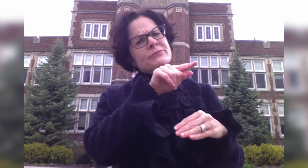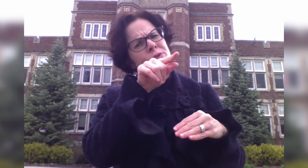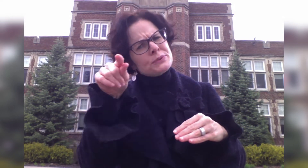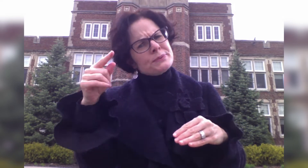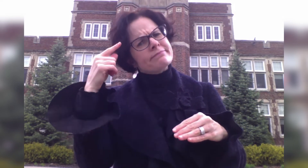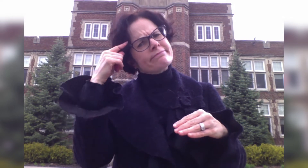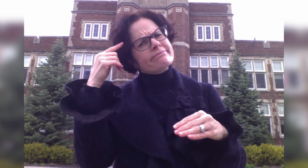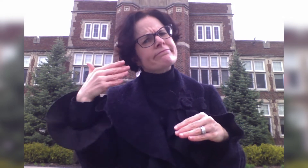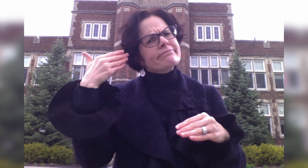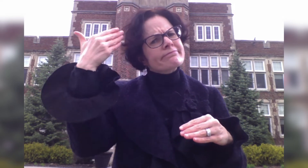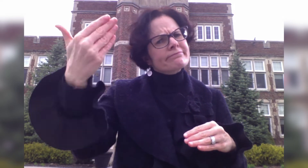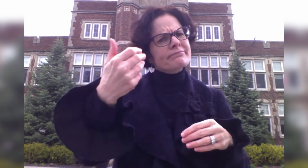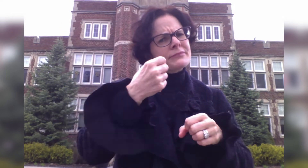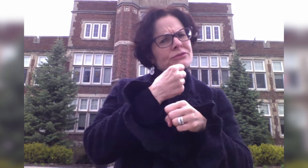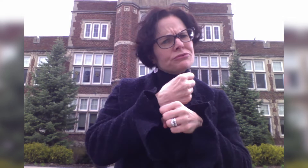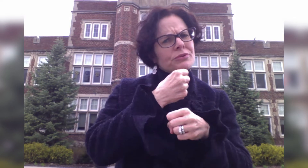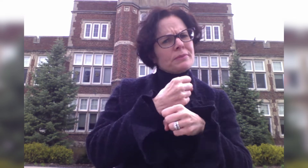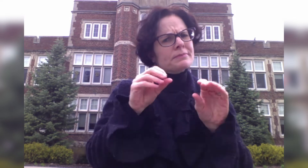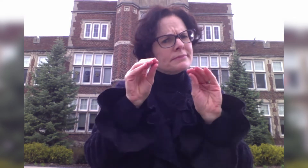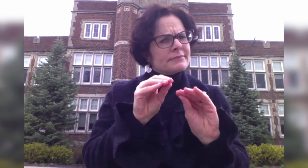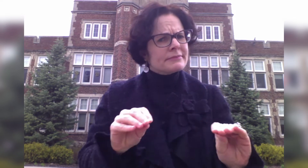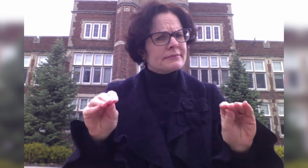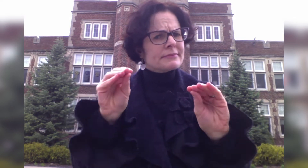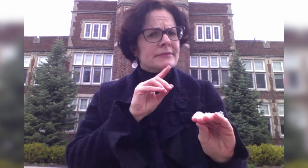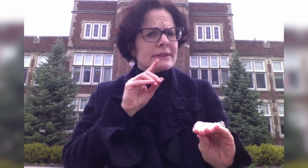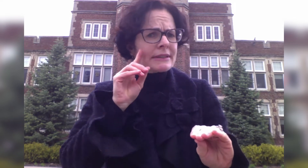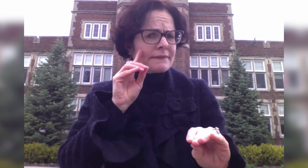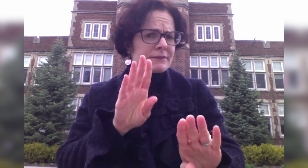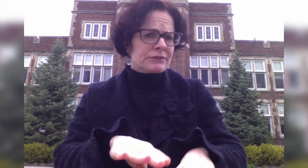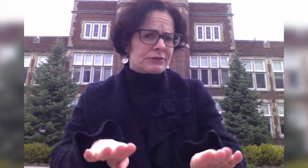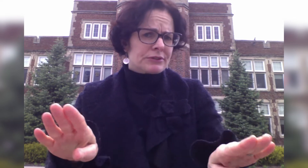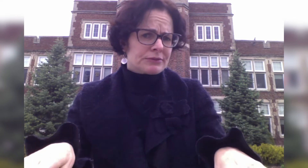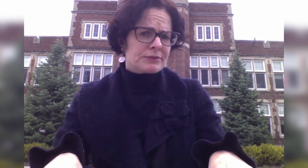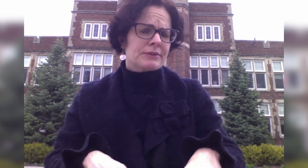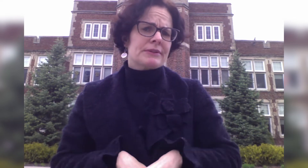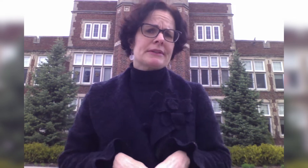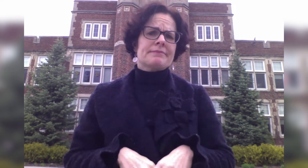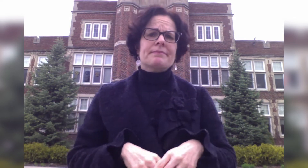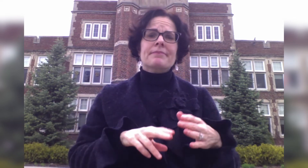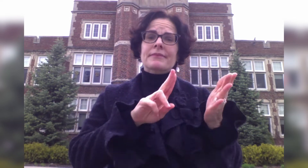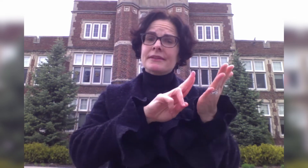teaching Deaf children as a career.